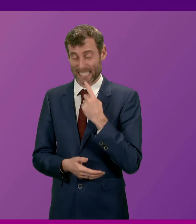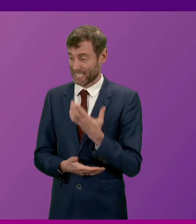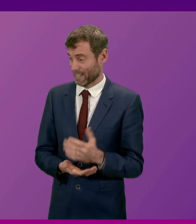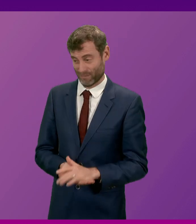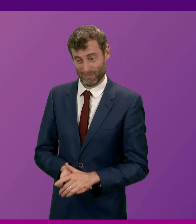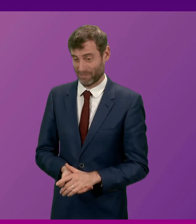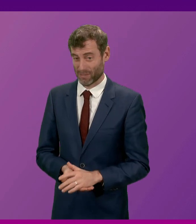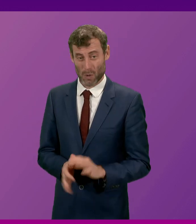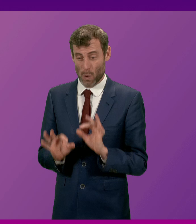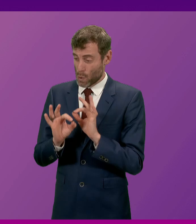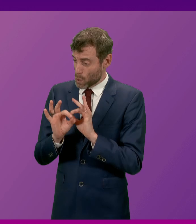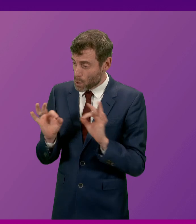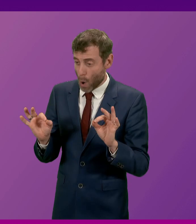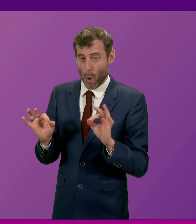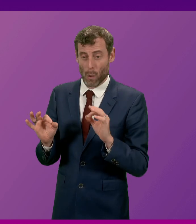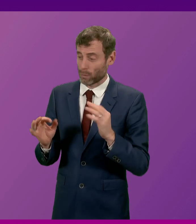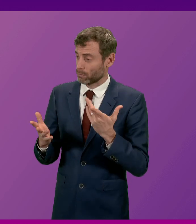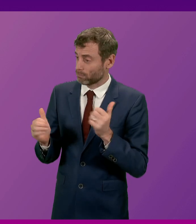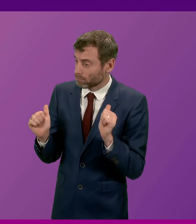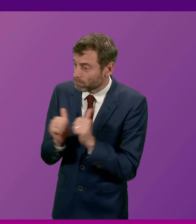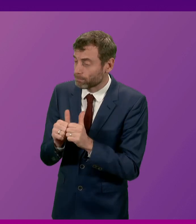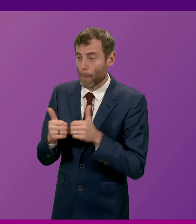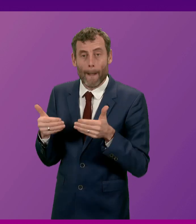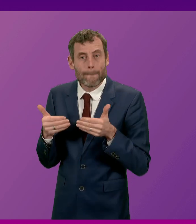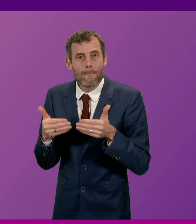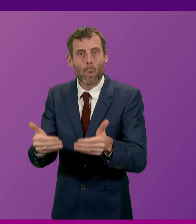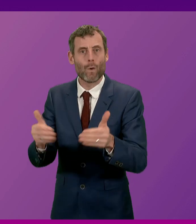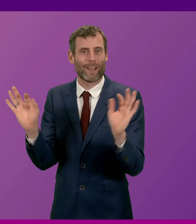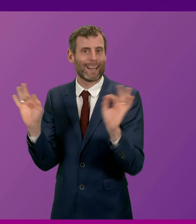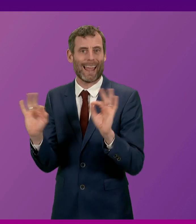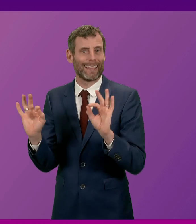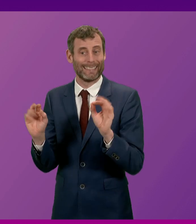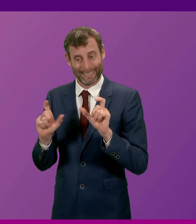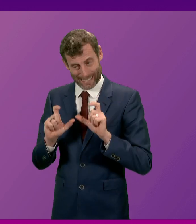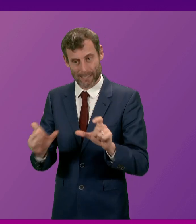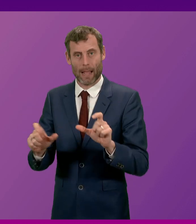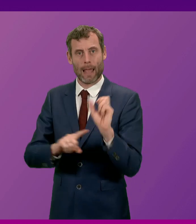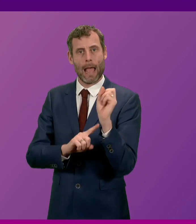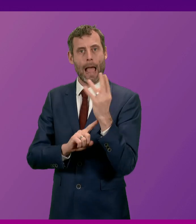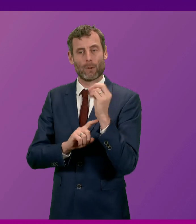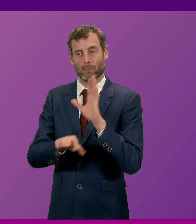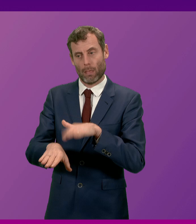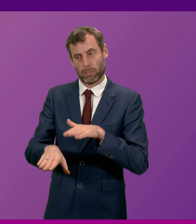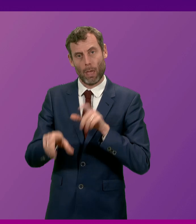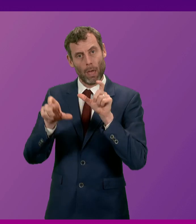“little meaningful progress” towards reducing long waits for ambulances outside Aberdeen royal infirmary’s accident and emergency department. I say to the First